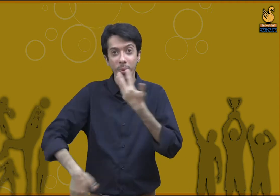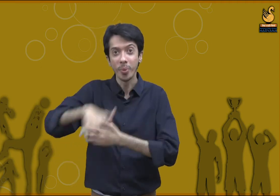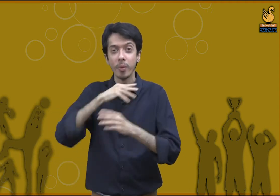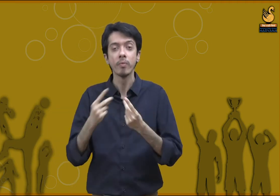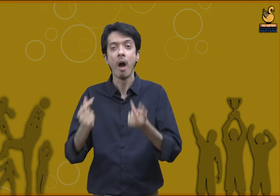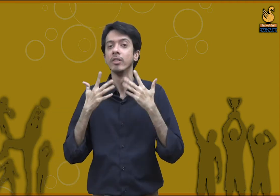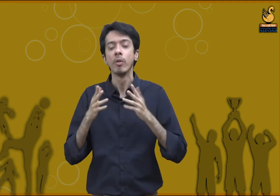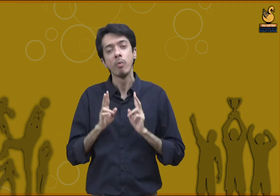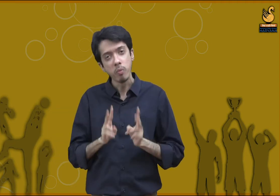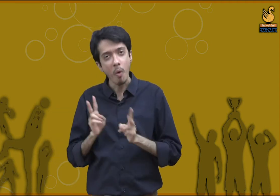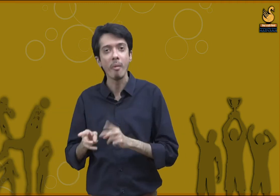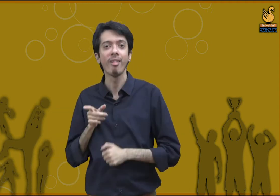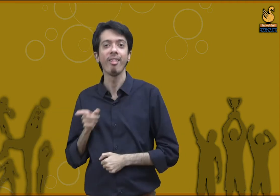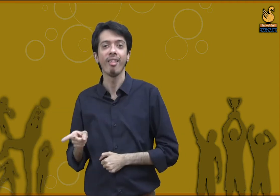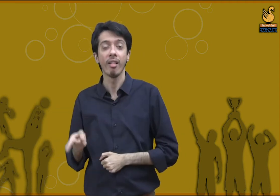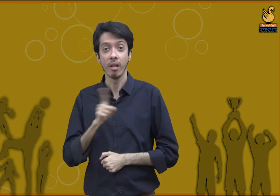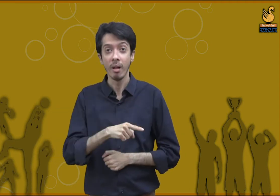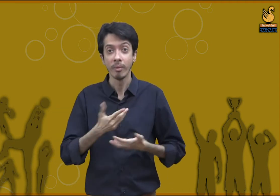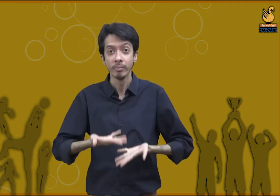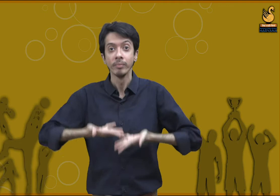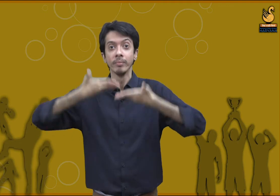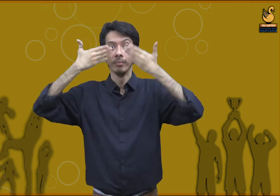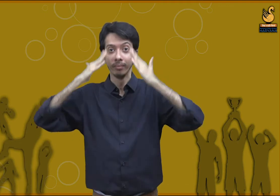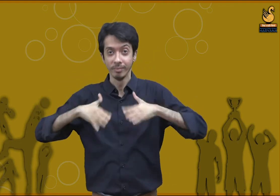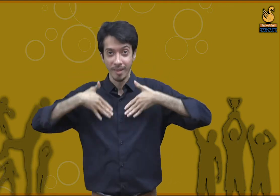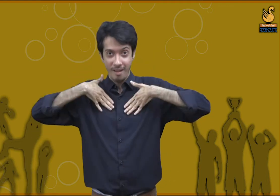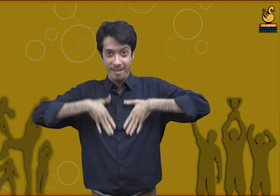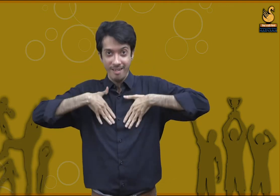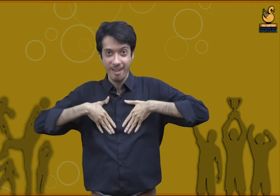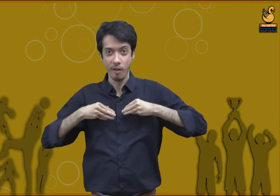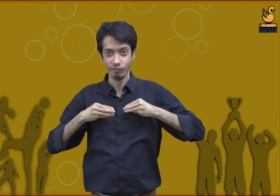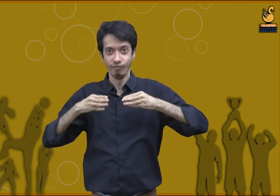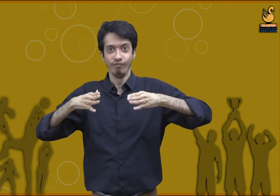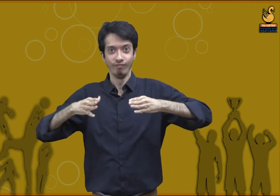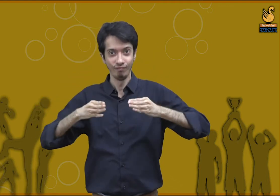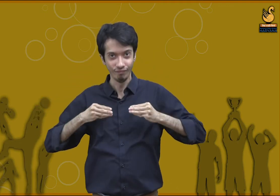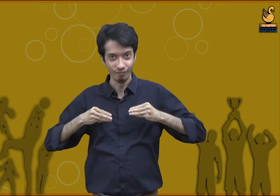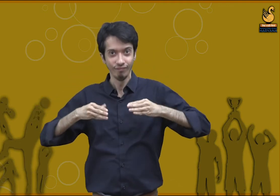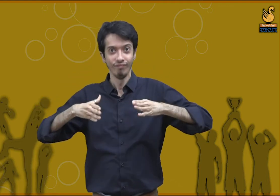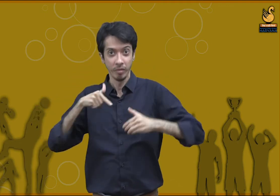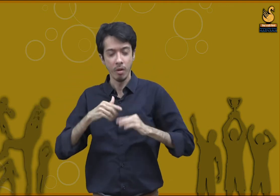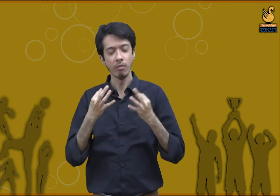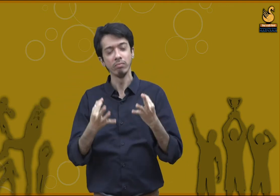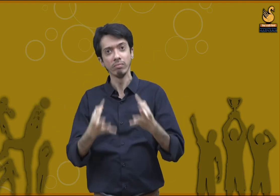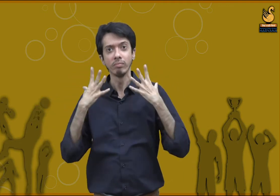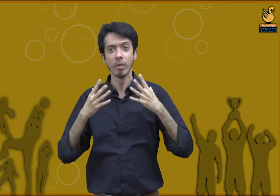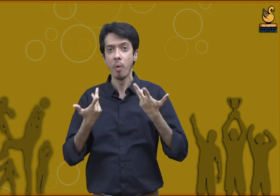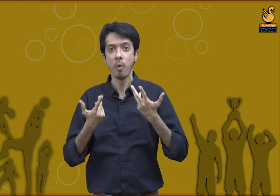then the blood flow in the body will not improve. The increased blood flow raises the oxygen levels in our body.